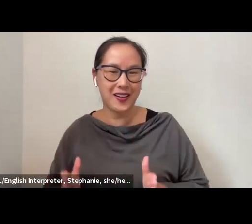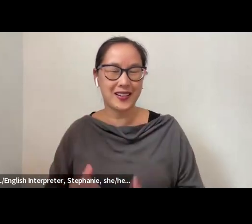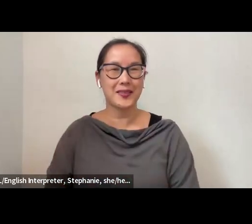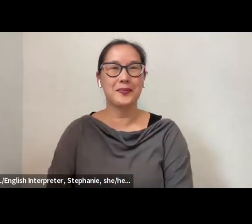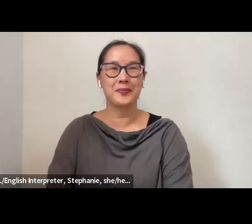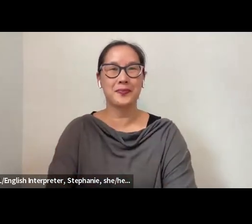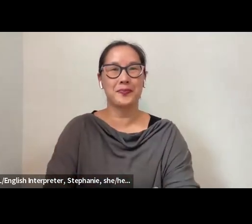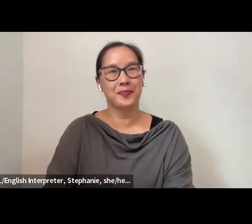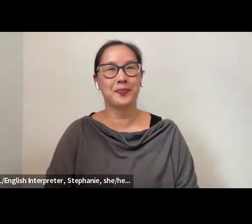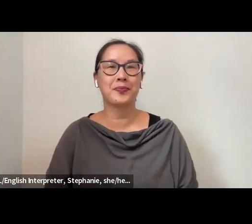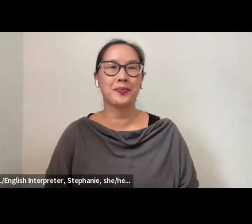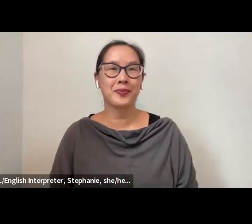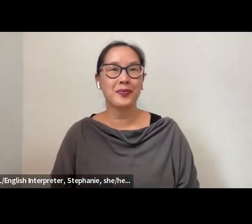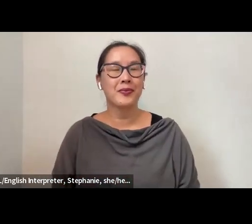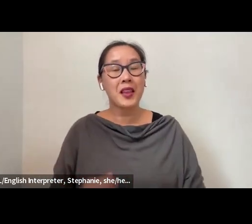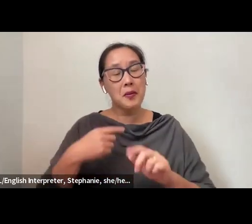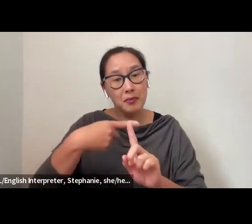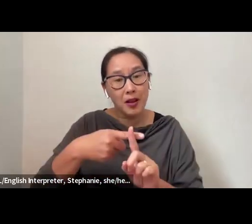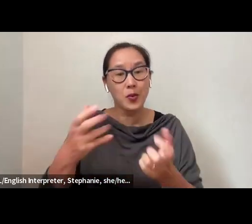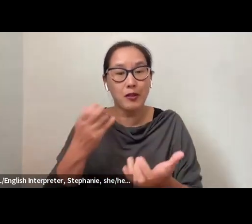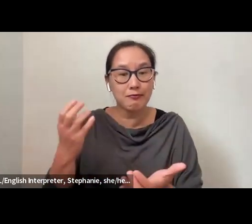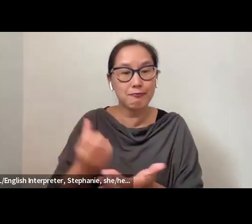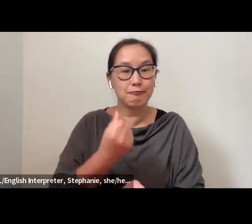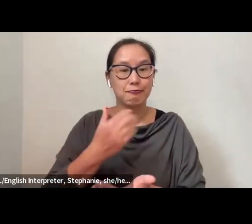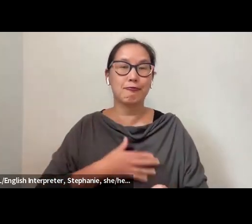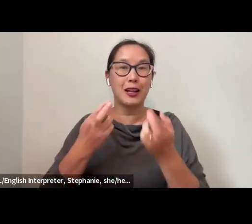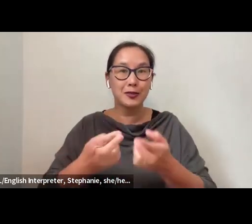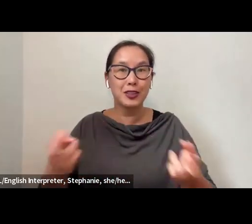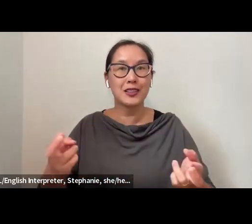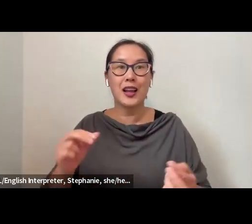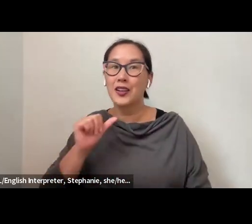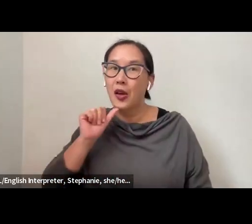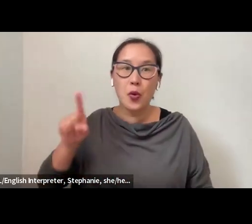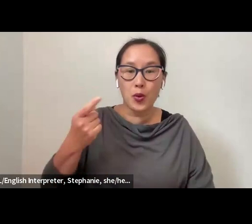I also want to use my resources to not only help myself,